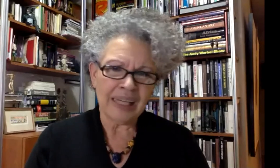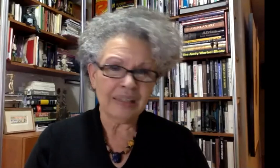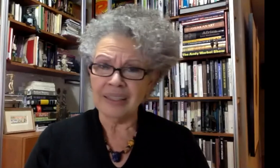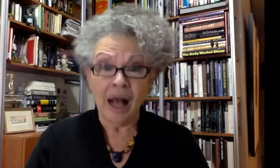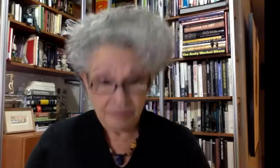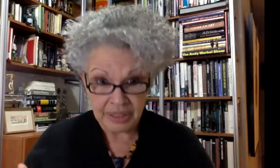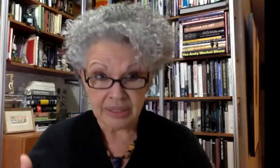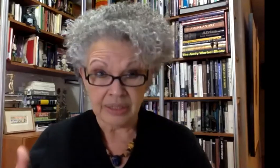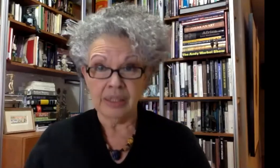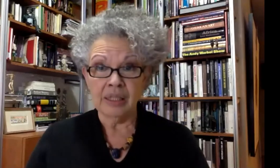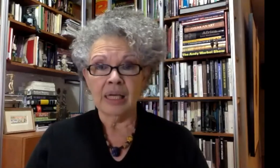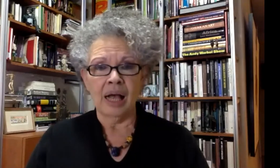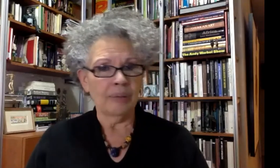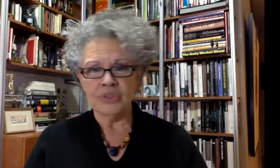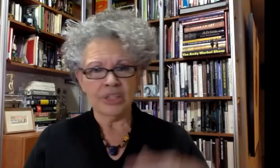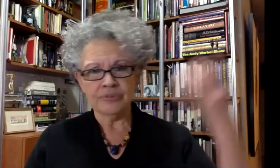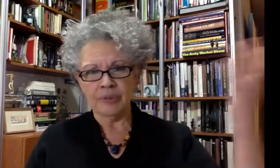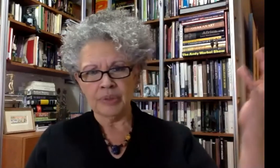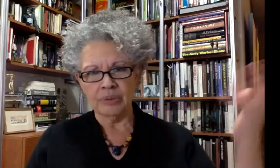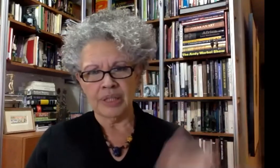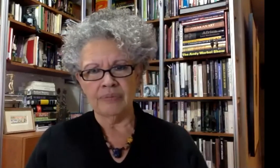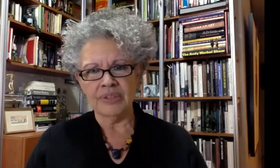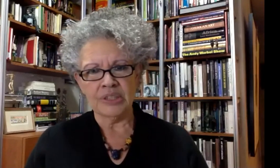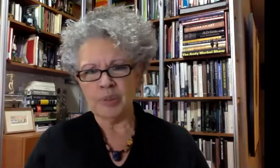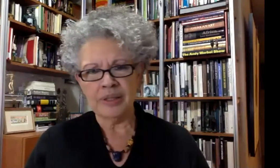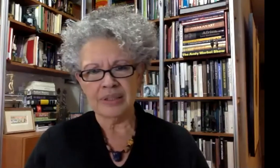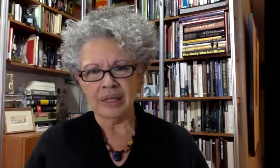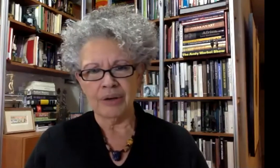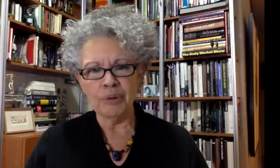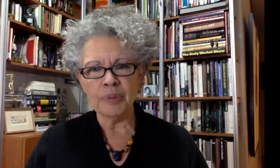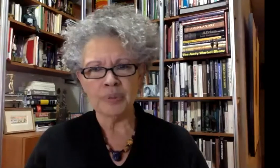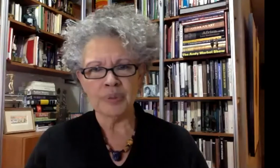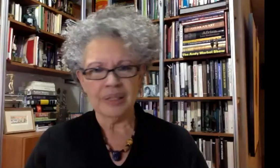that was on the wall in the Morgan. ""The Black Book" is an anthology of photographs,